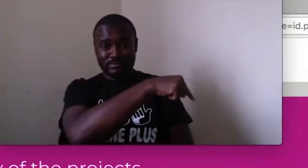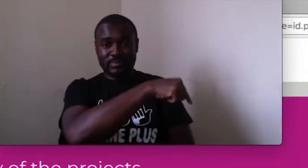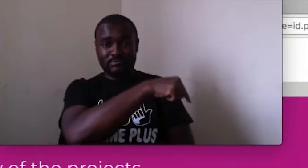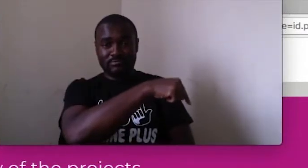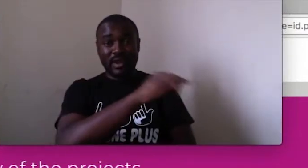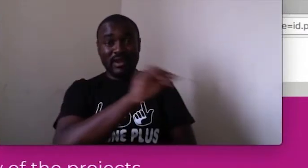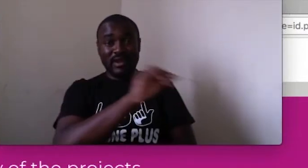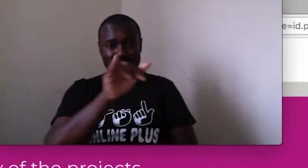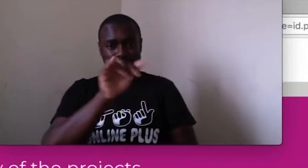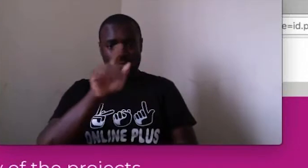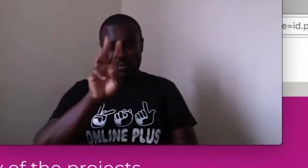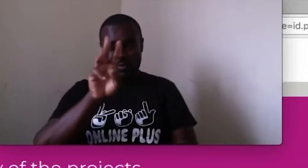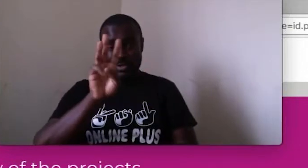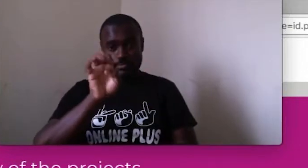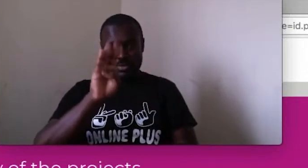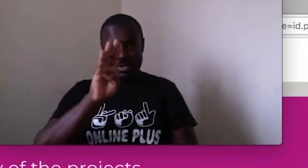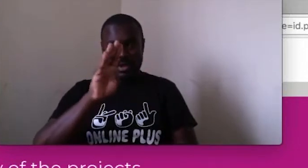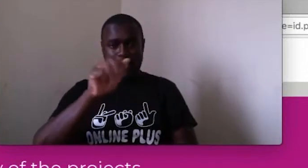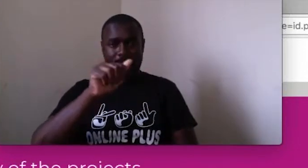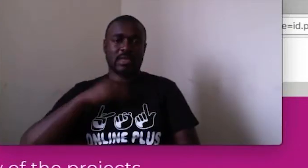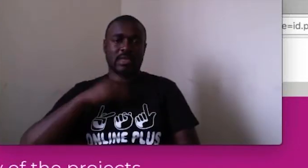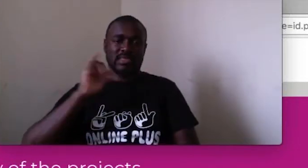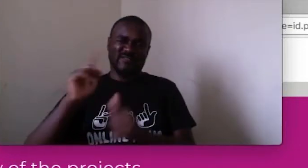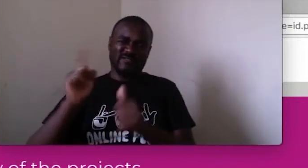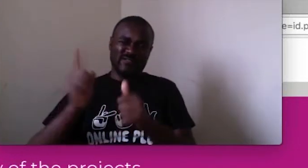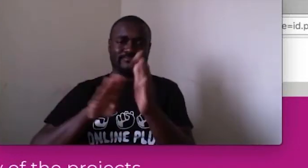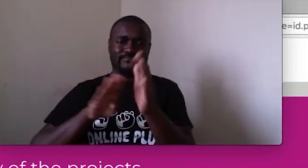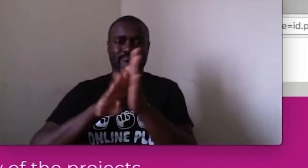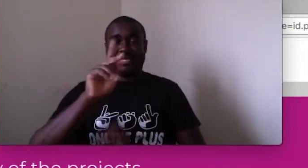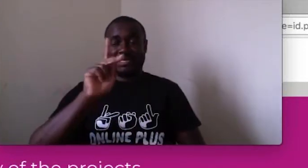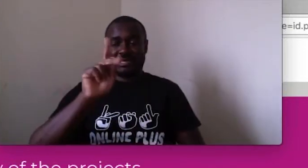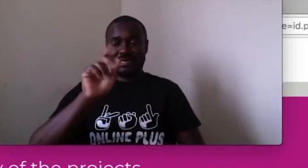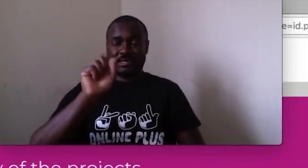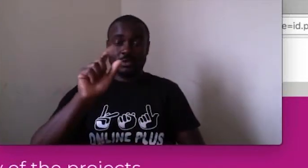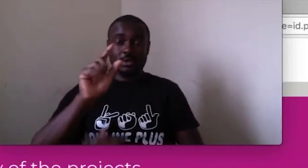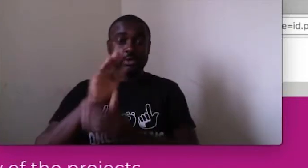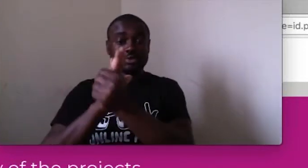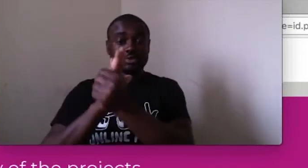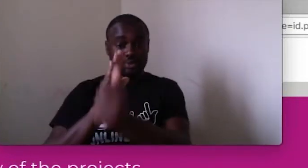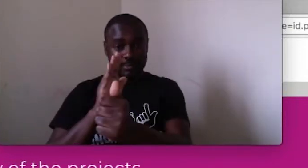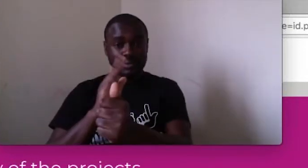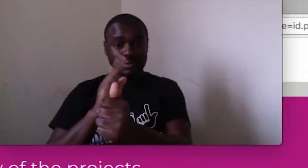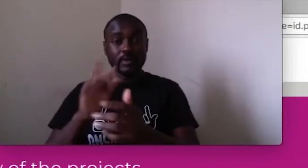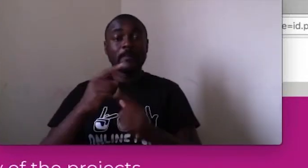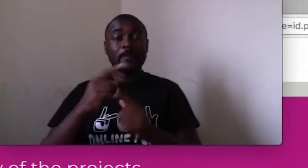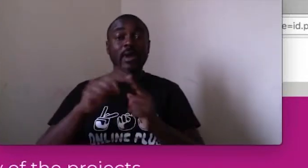As you can see that diagram below on my slide was my first development